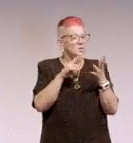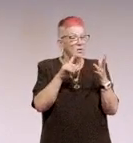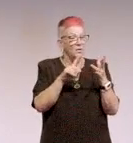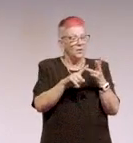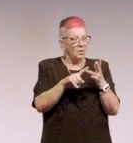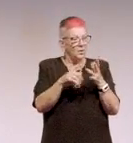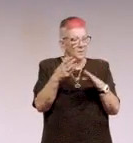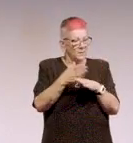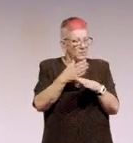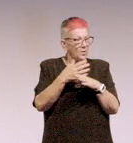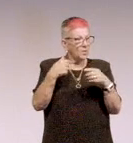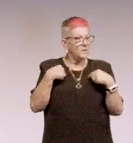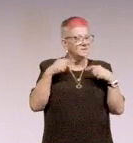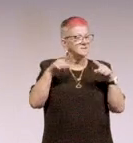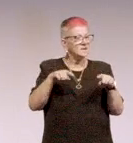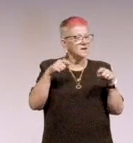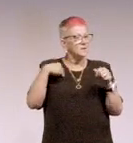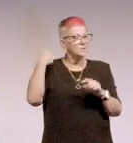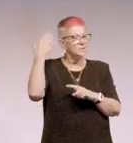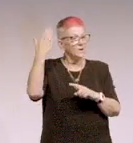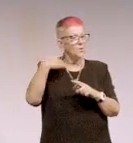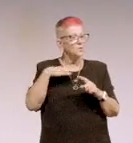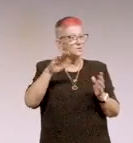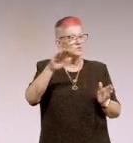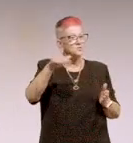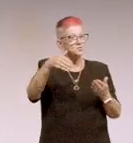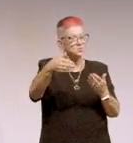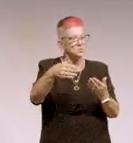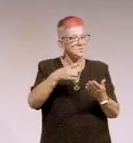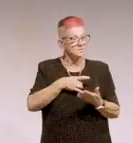Before we start this presentation, I have already been introduced, but